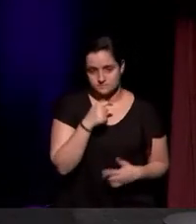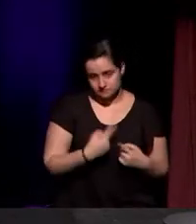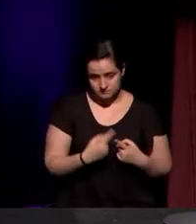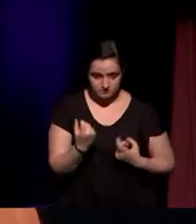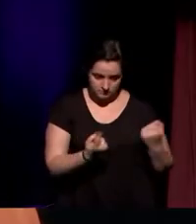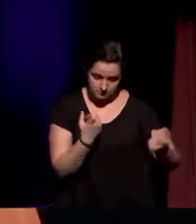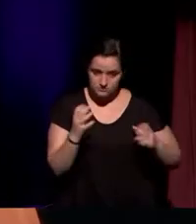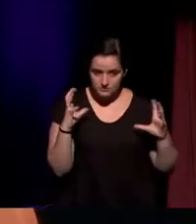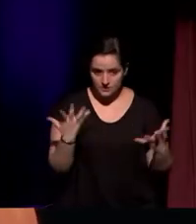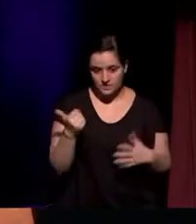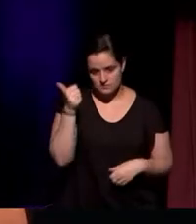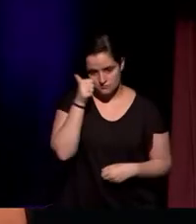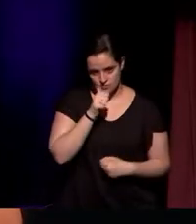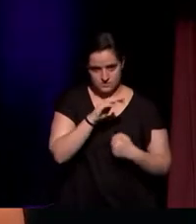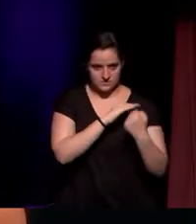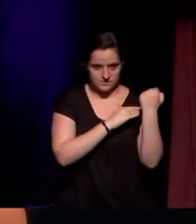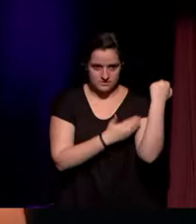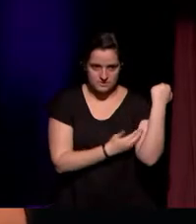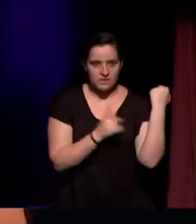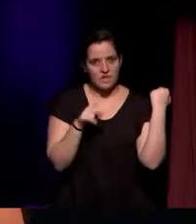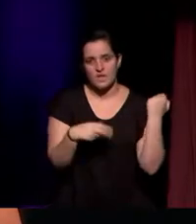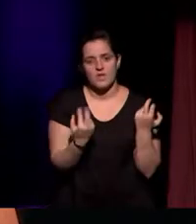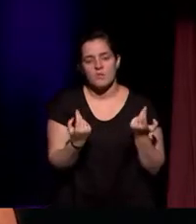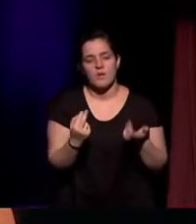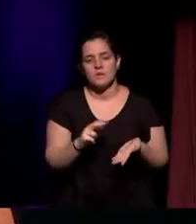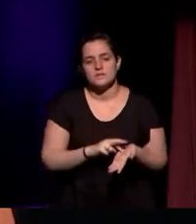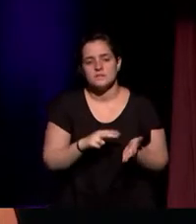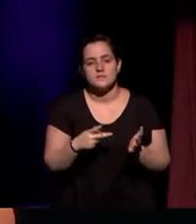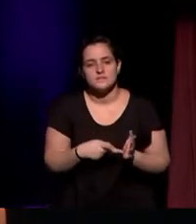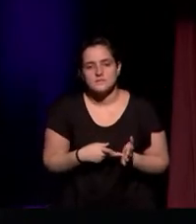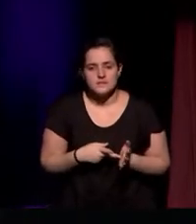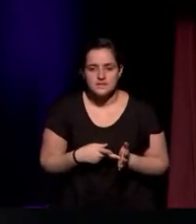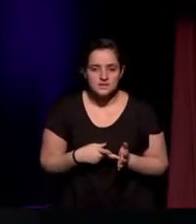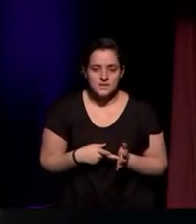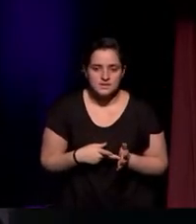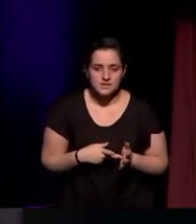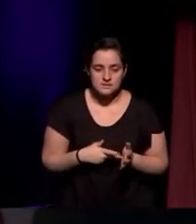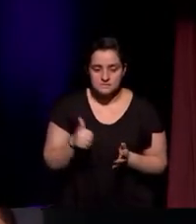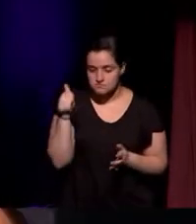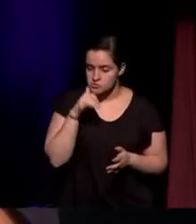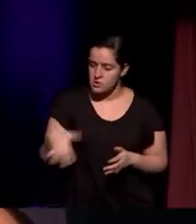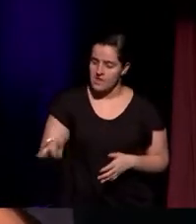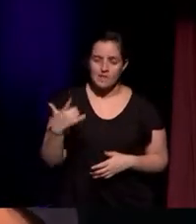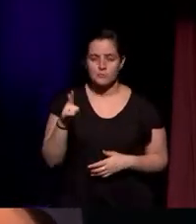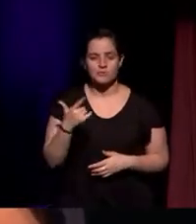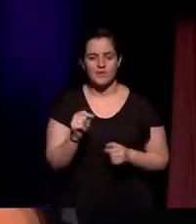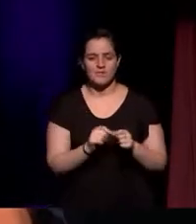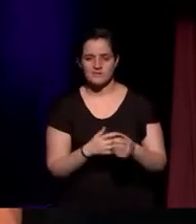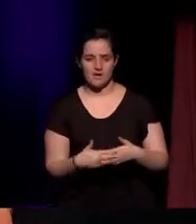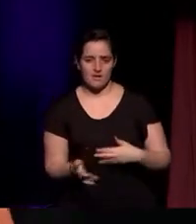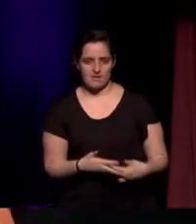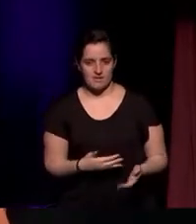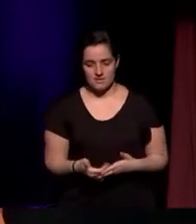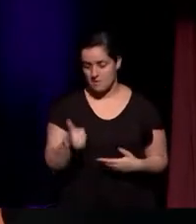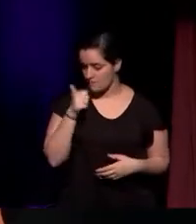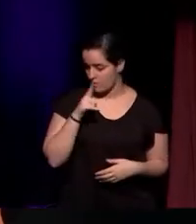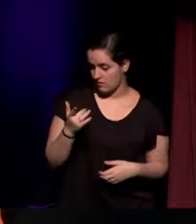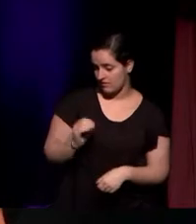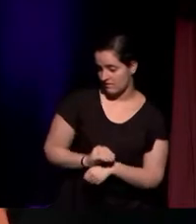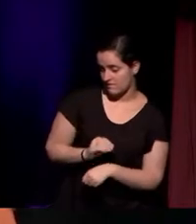feminism is seen for unoccupied women, women who do not have children to care for,